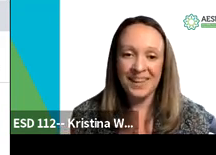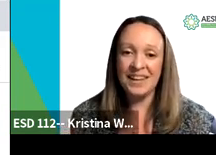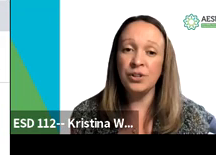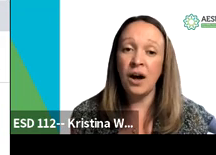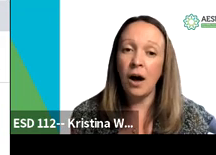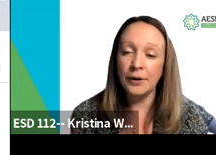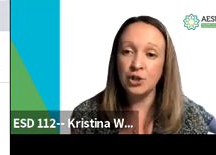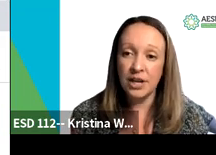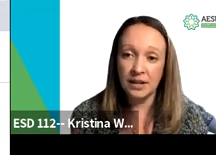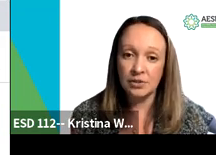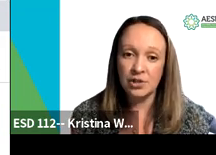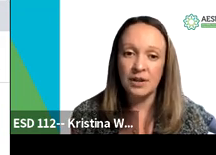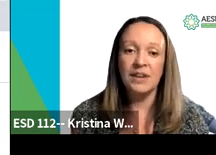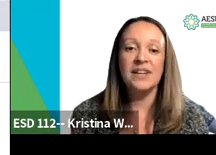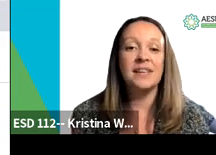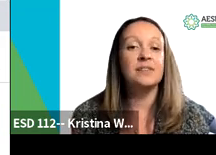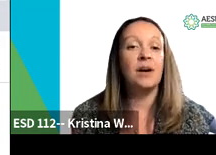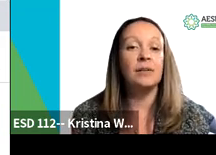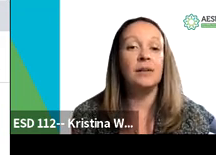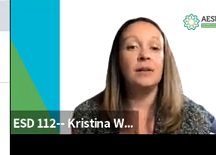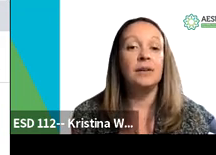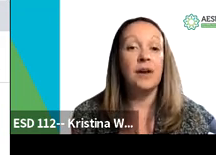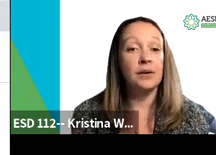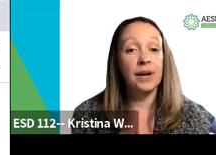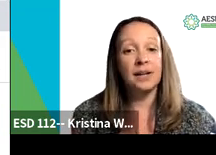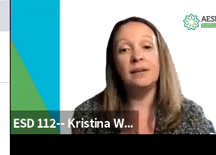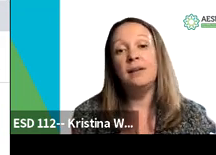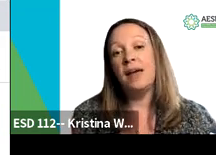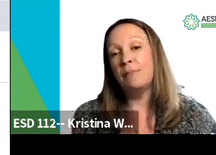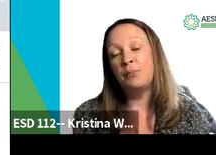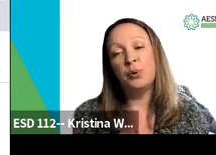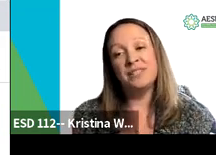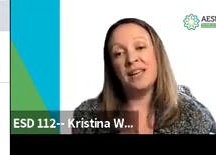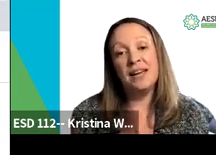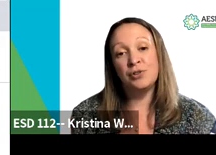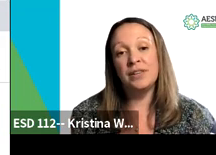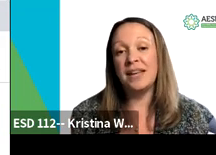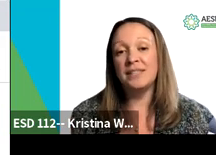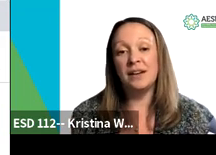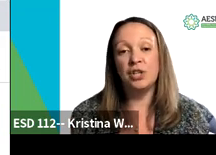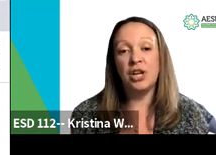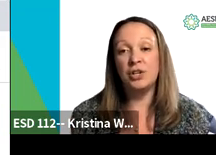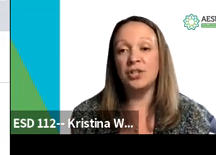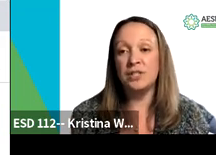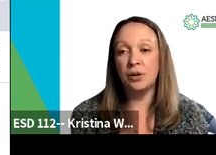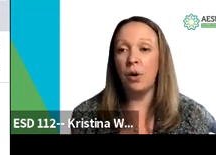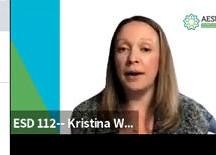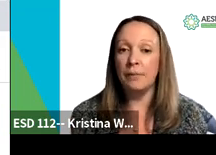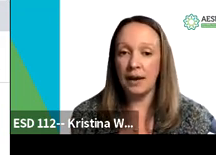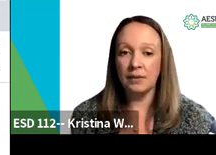ESD 112-- Kristina Wambold: It will not auto change. If I select not graded and my point say 100 that's not going to change to zero automatically